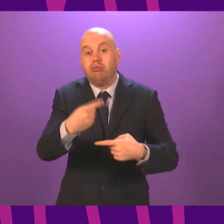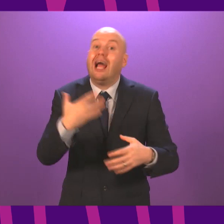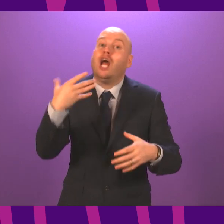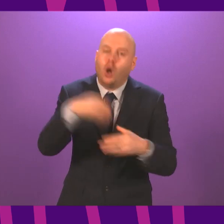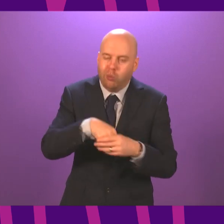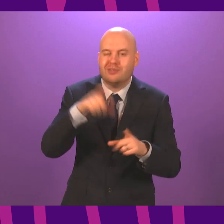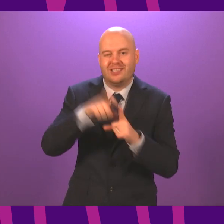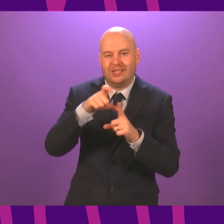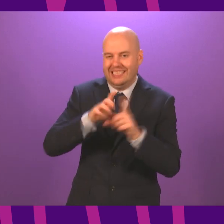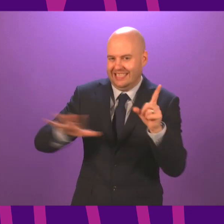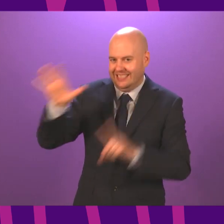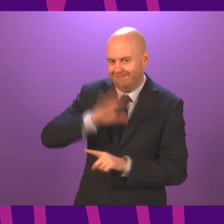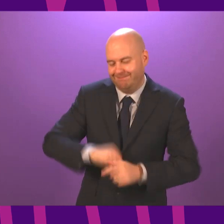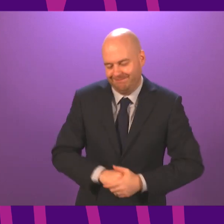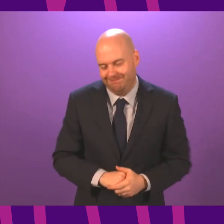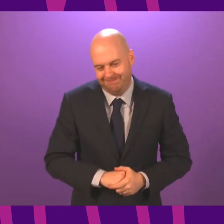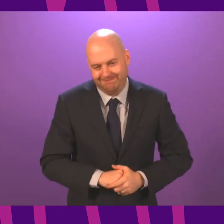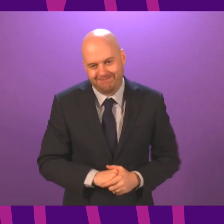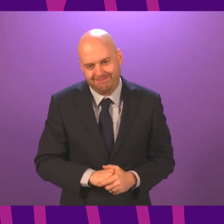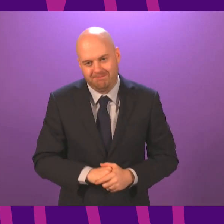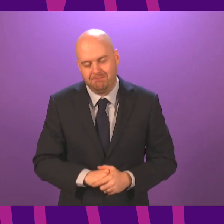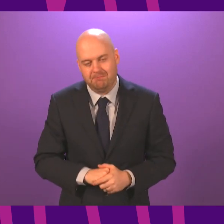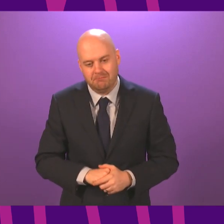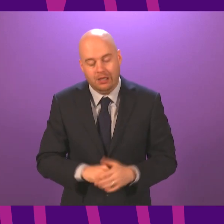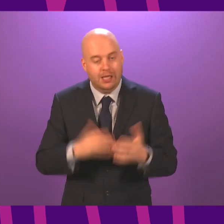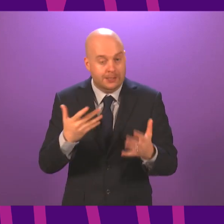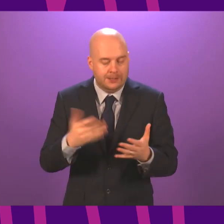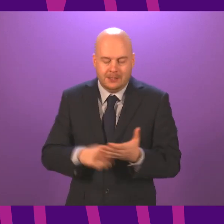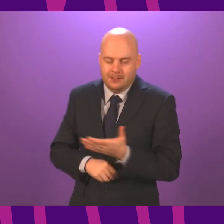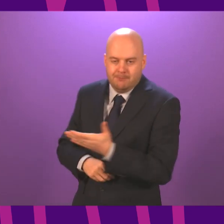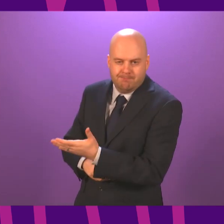Alison Johnstone (Lothian) (Green): The cabinet secretary said that she will consult